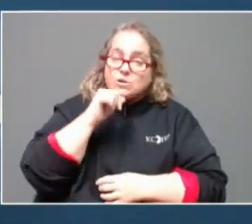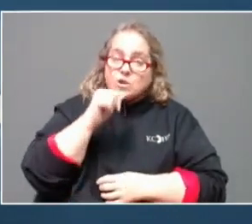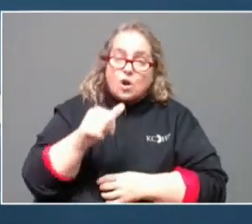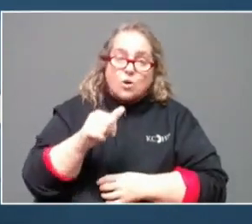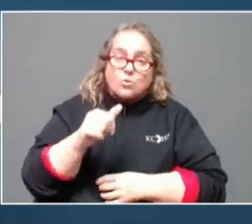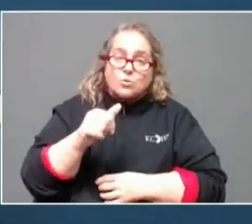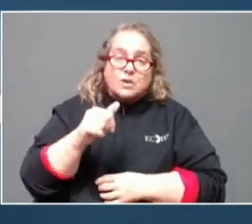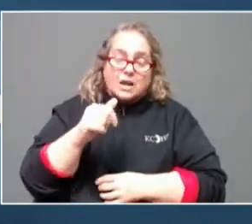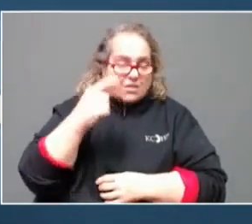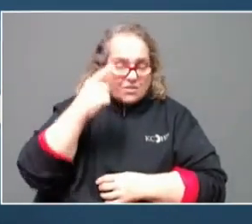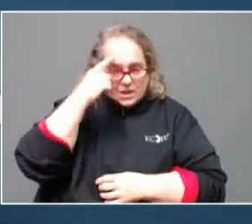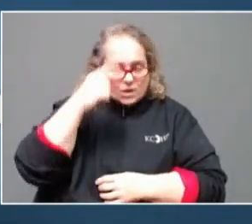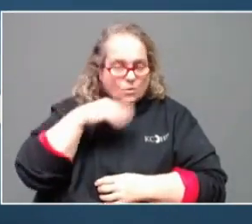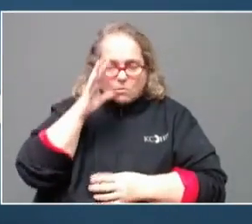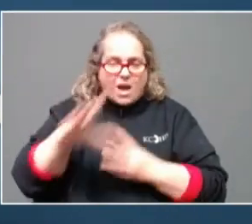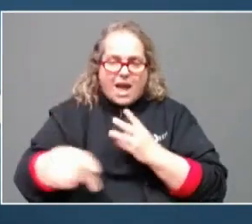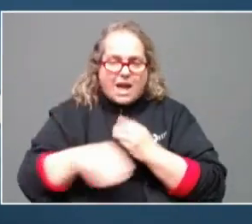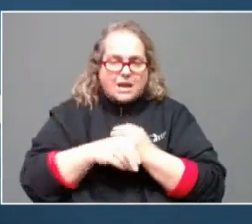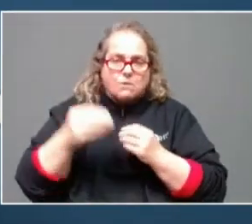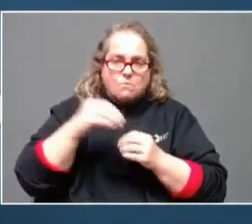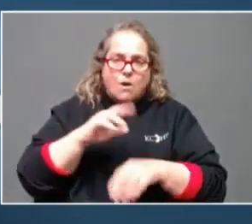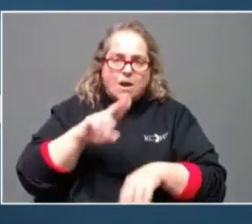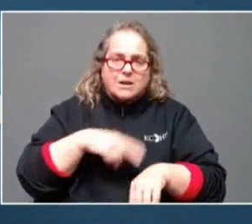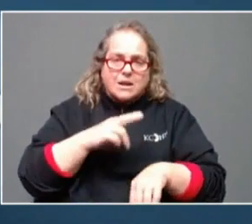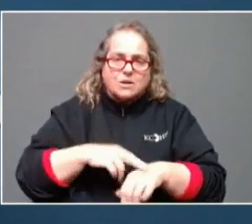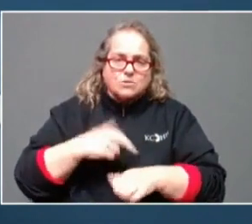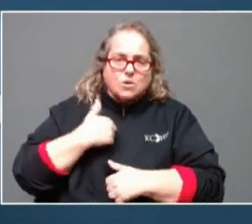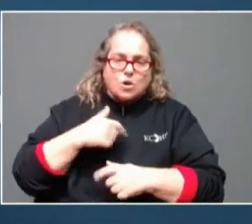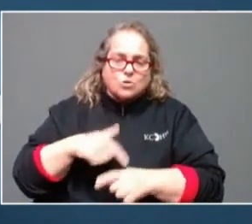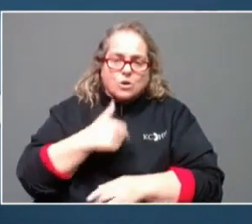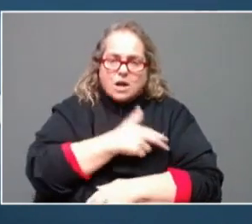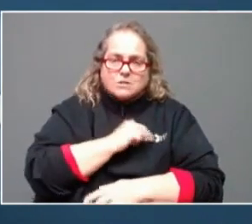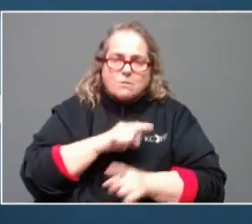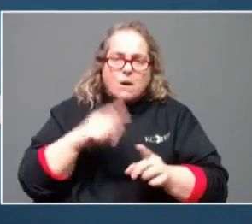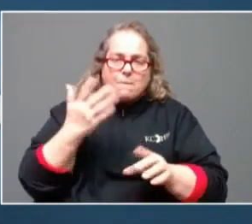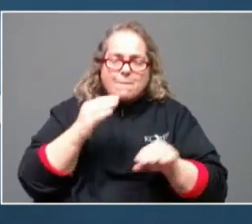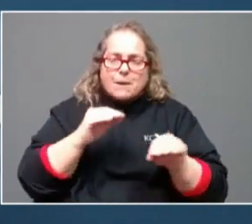hospitals though. We may move them between, hospitals are hospitals right